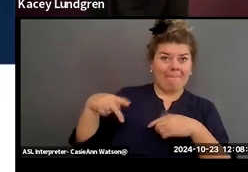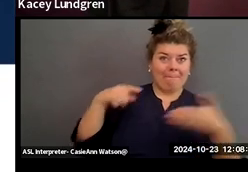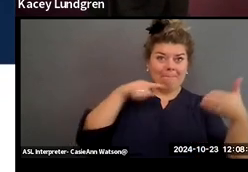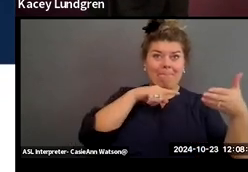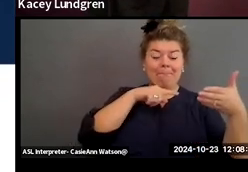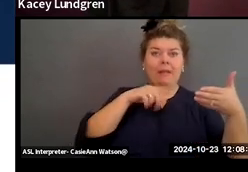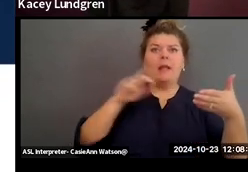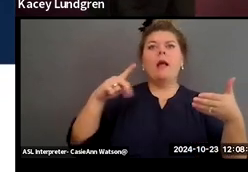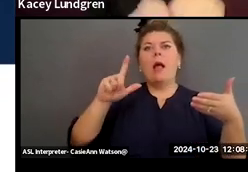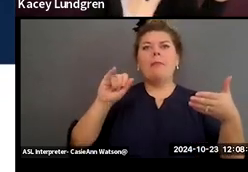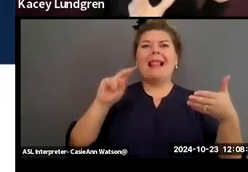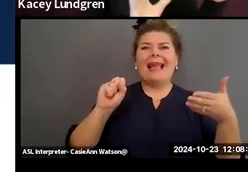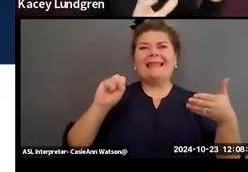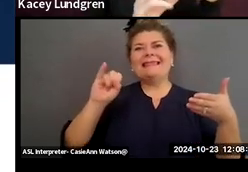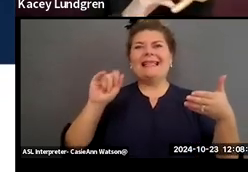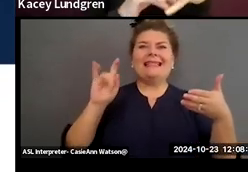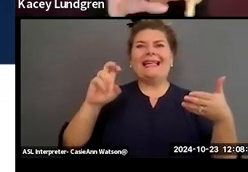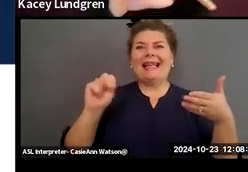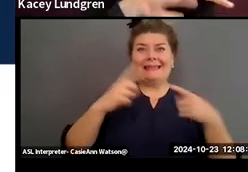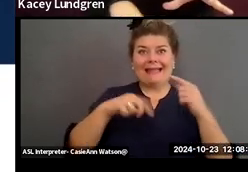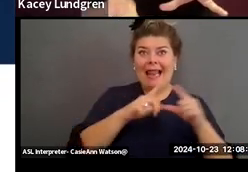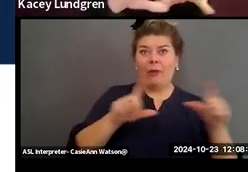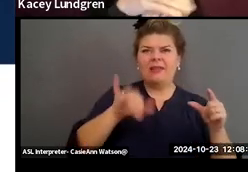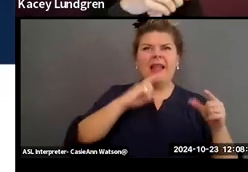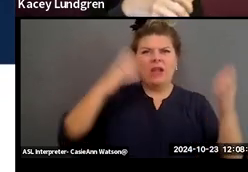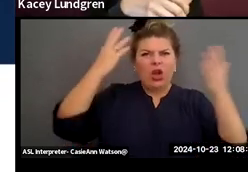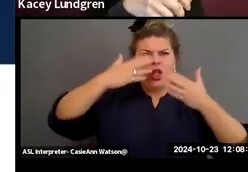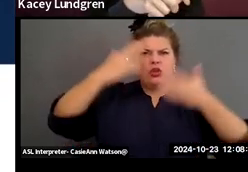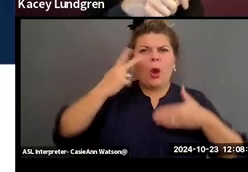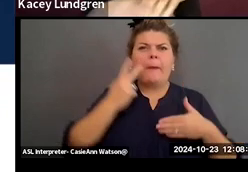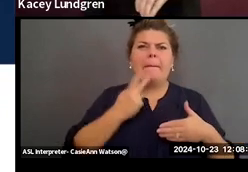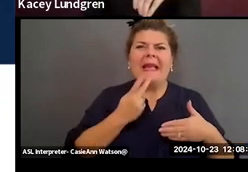Plains Indian Sign Language is the darker pink region in the center.